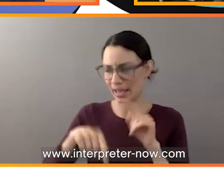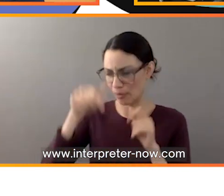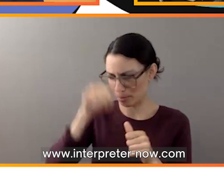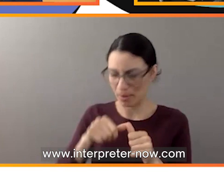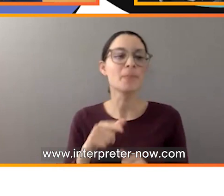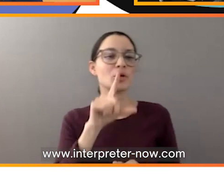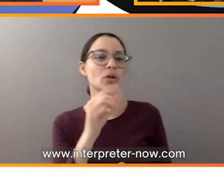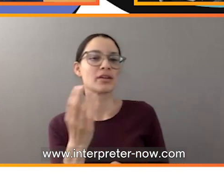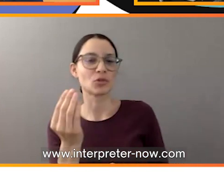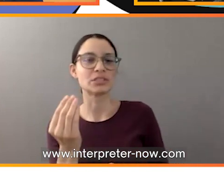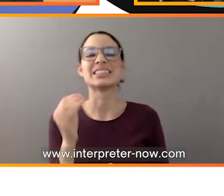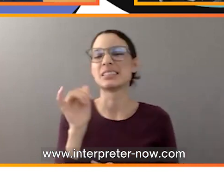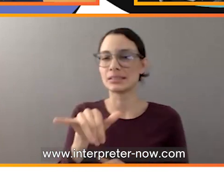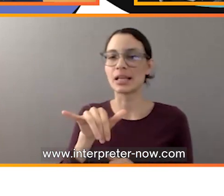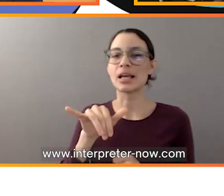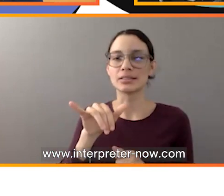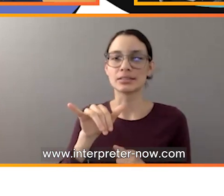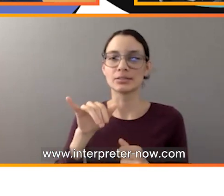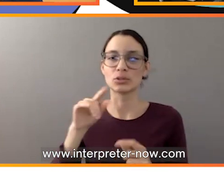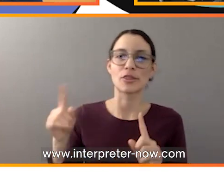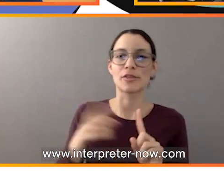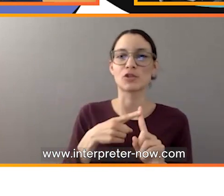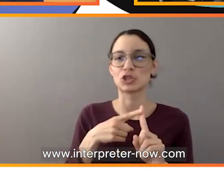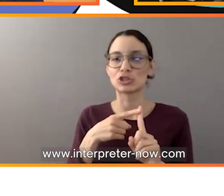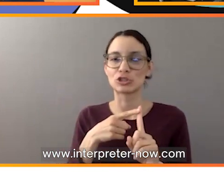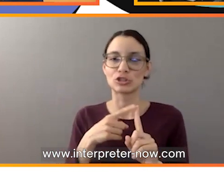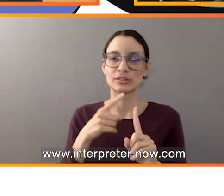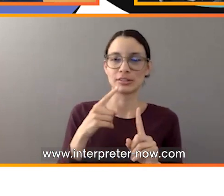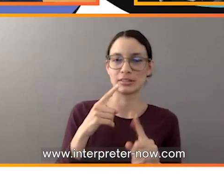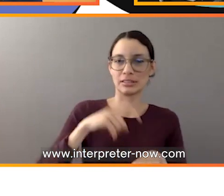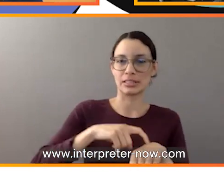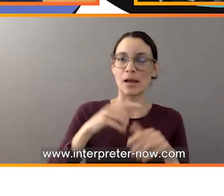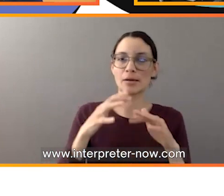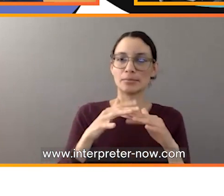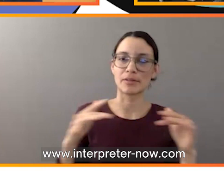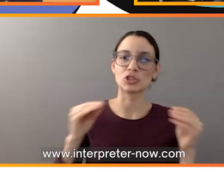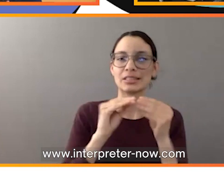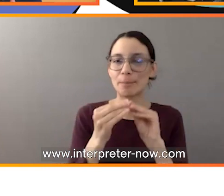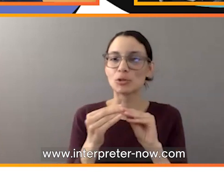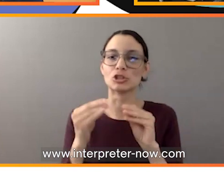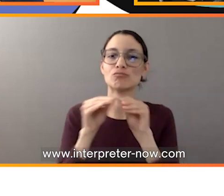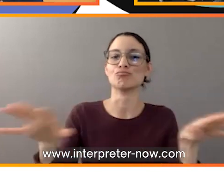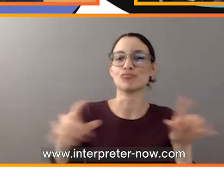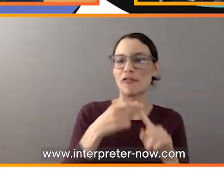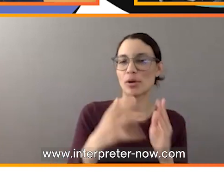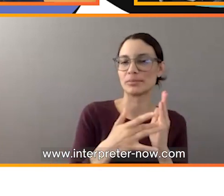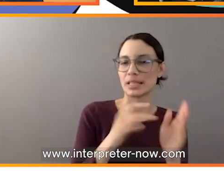So we brought the White House to our first Tech Inclusion Conference, and we're working on policy as well.